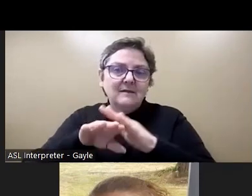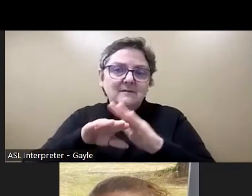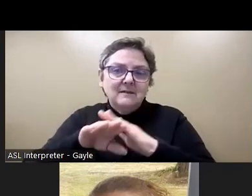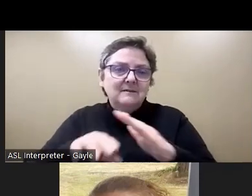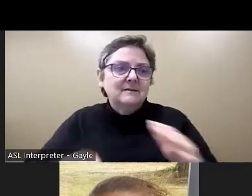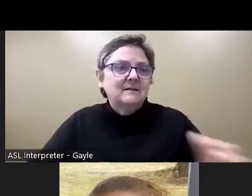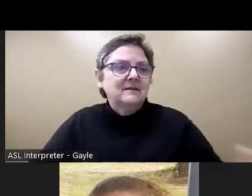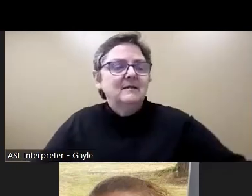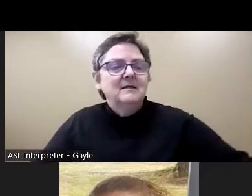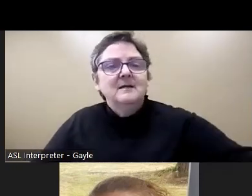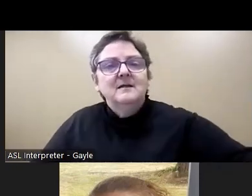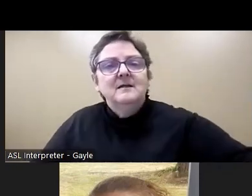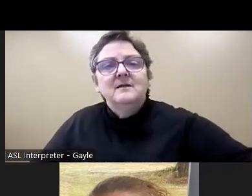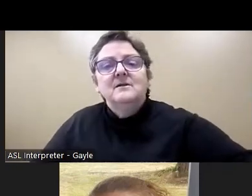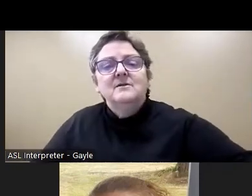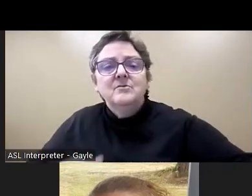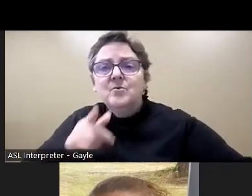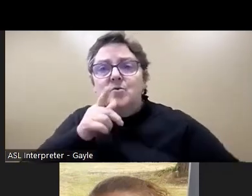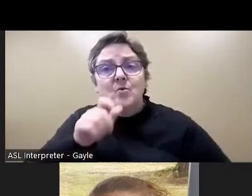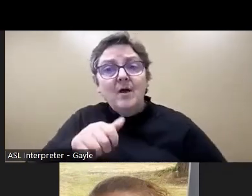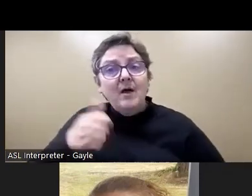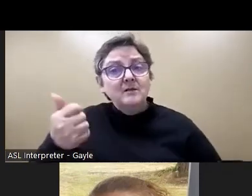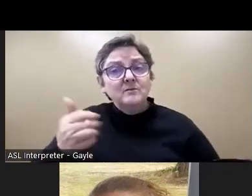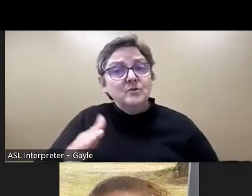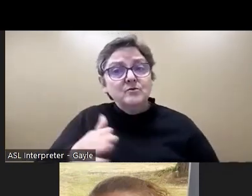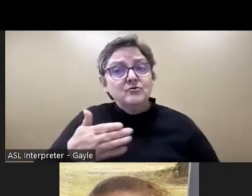Does anyone else want share examples or initiatives.